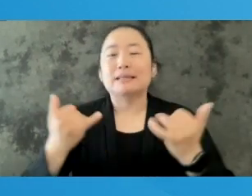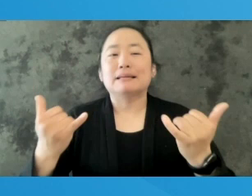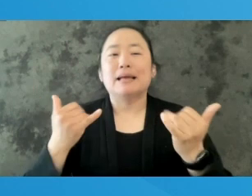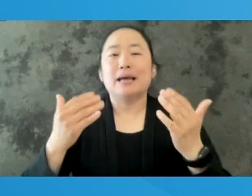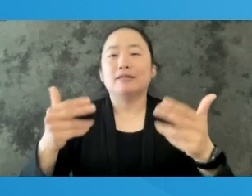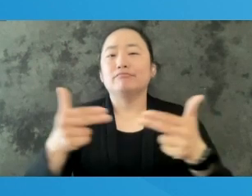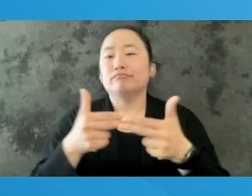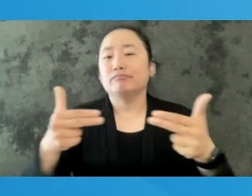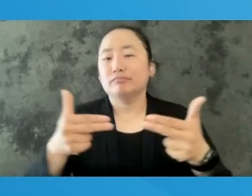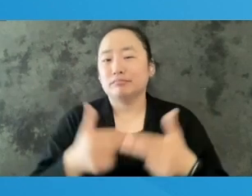Alright.